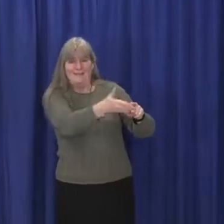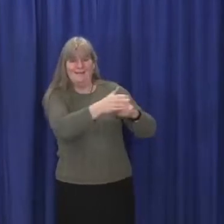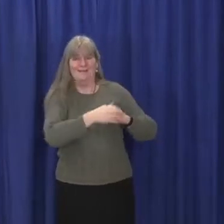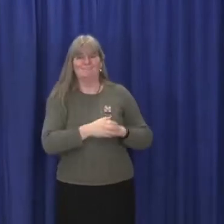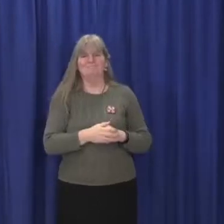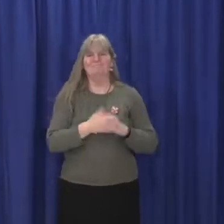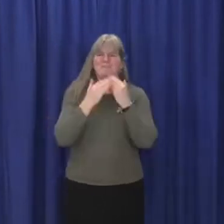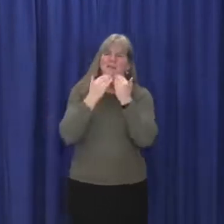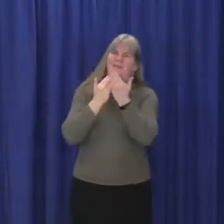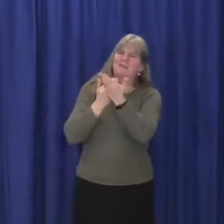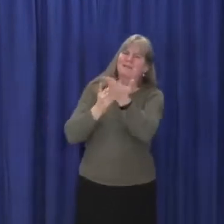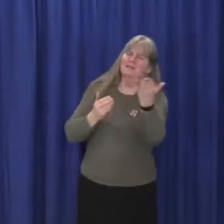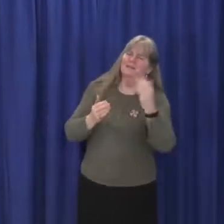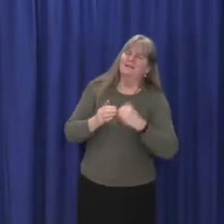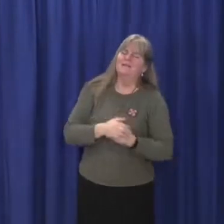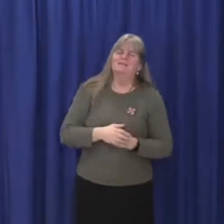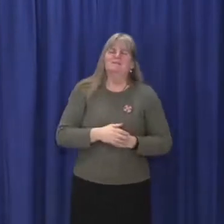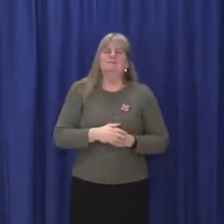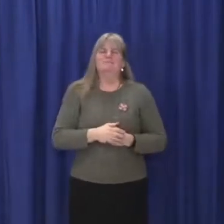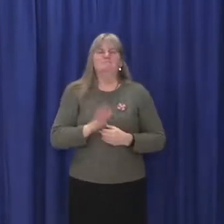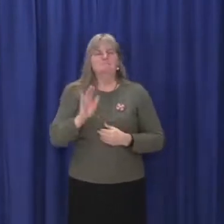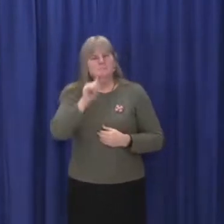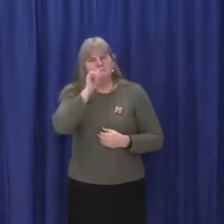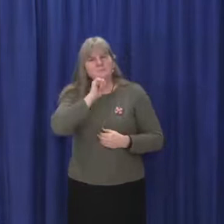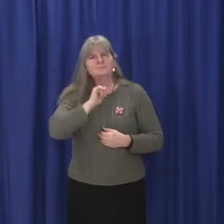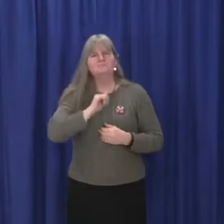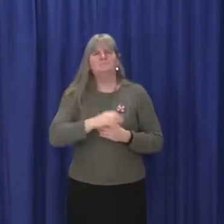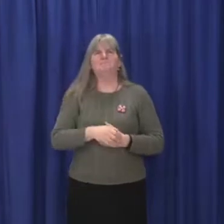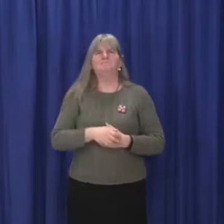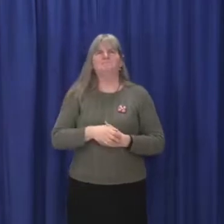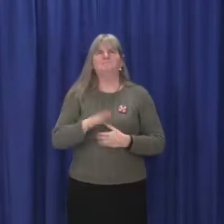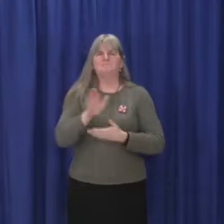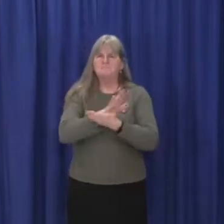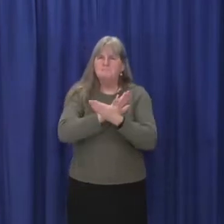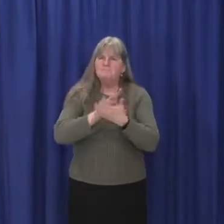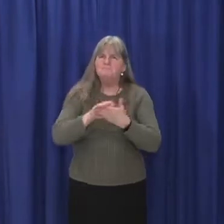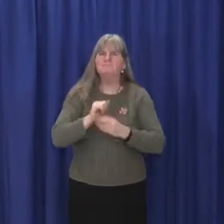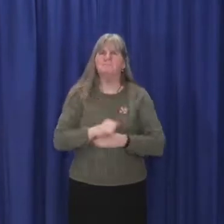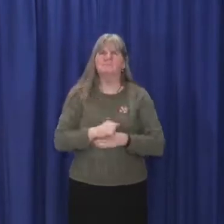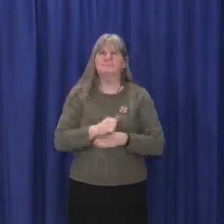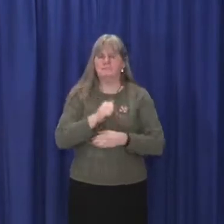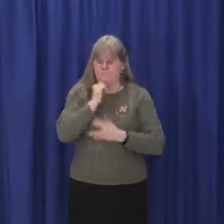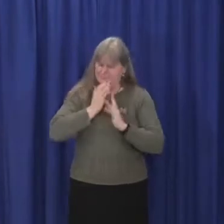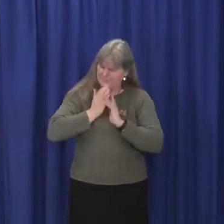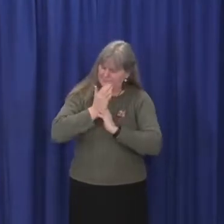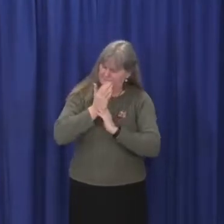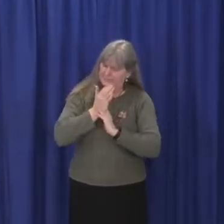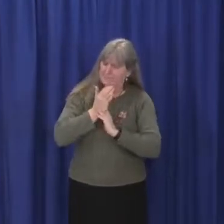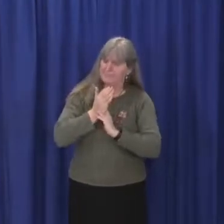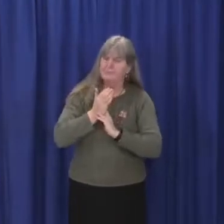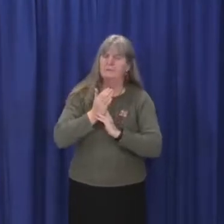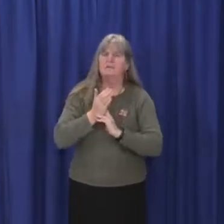for your ongoing patience, your kindness, your resiliency, as I wrap up my comments, I'd like to remind folks